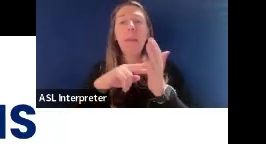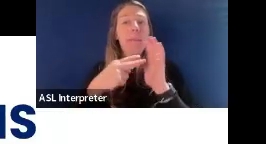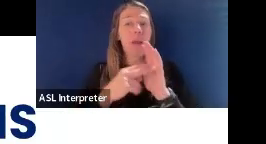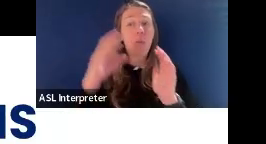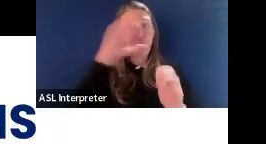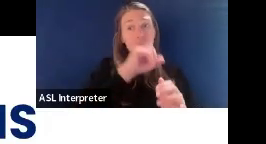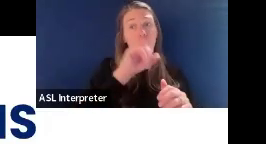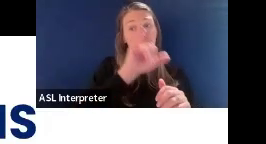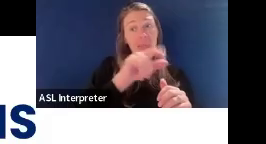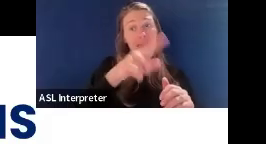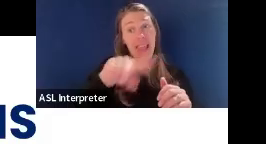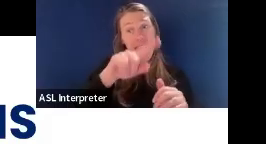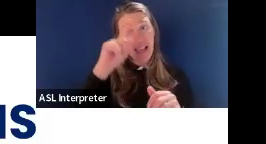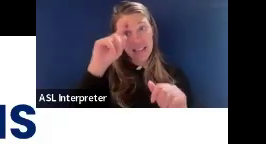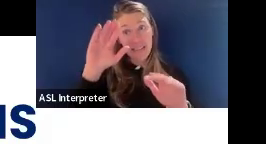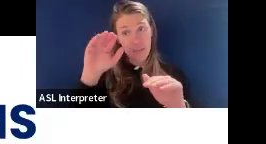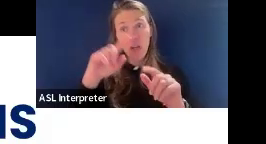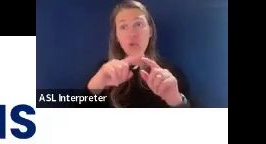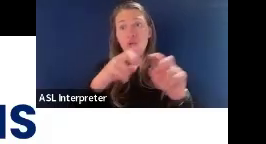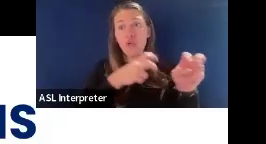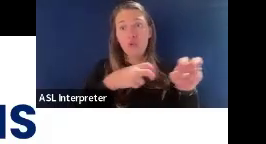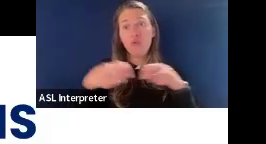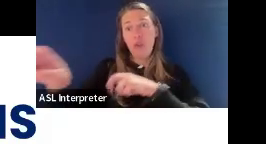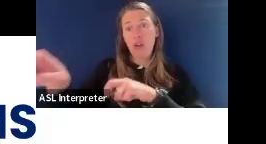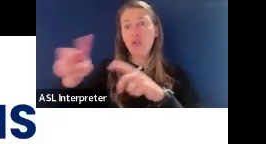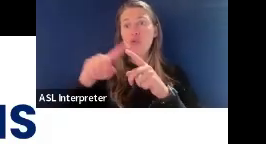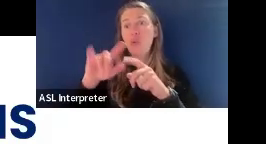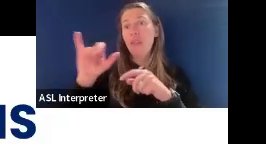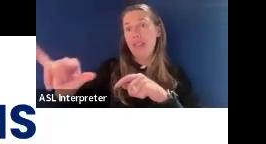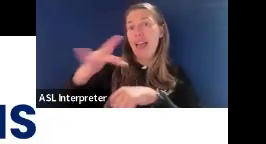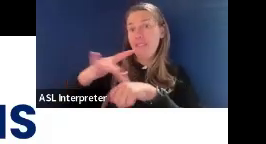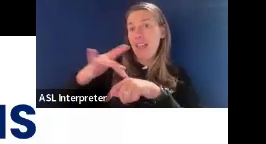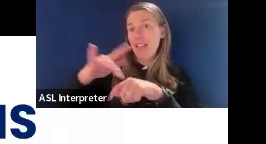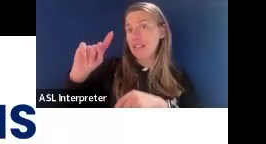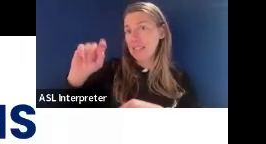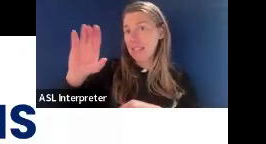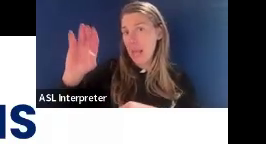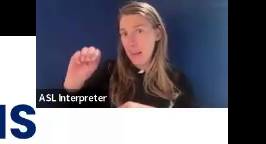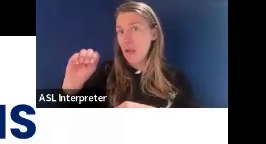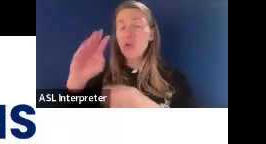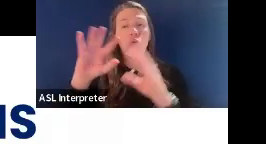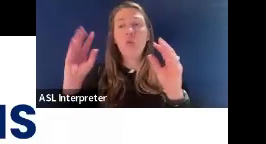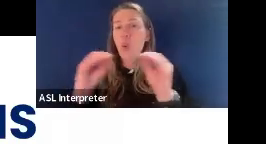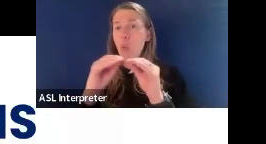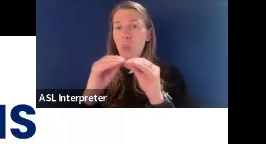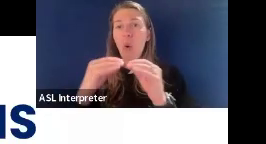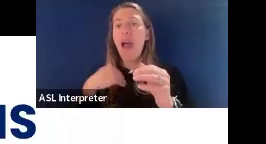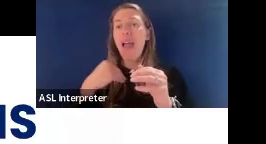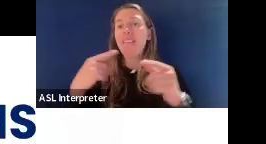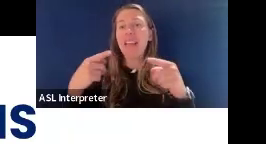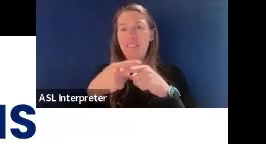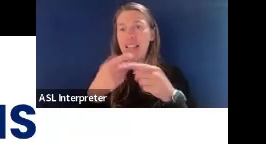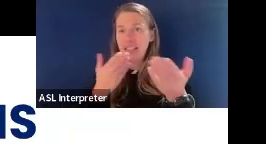participants are expected to transition to that available TCM so they are no longer receiving conflicted services.